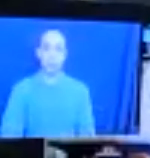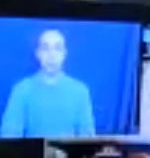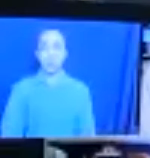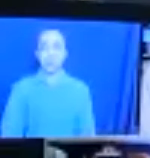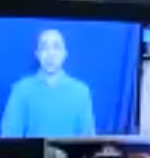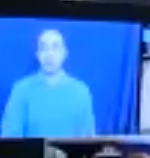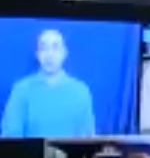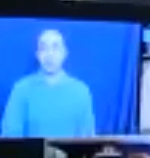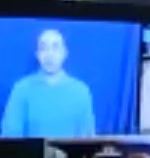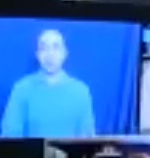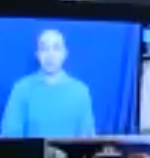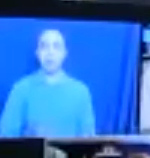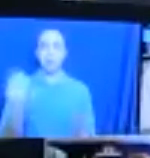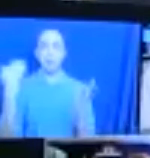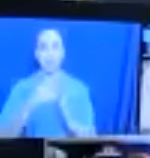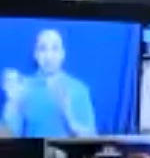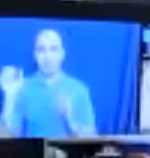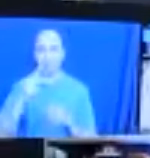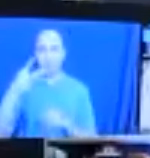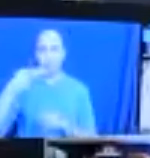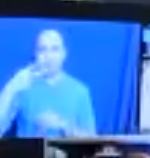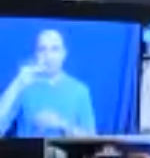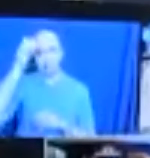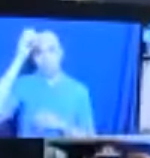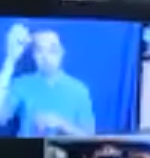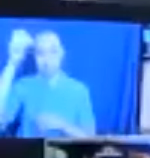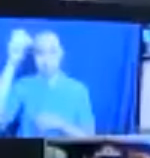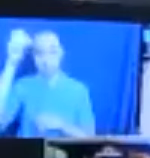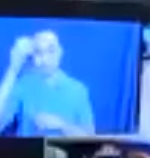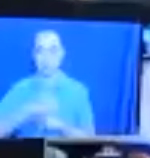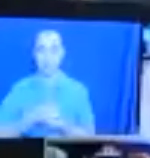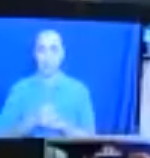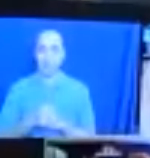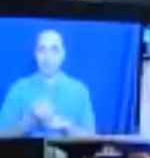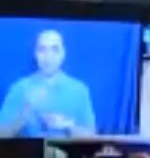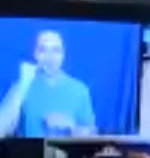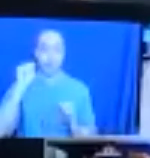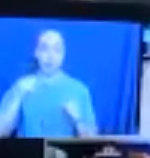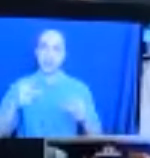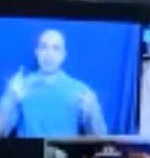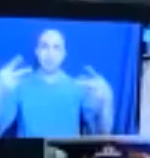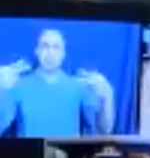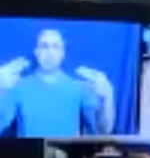GUNTING, THE SCISSORS.